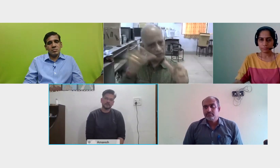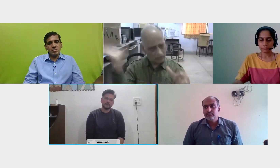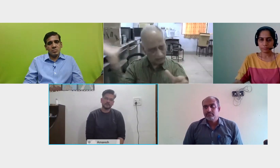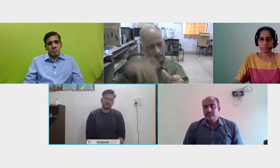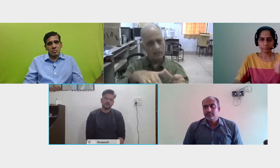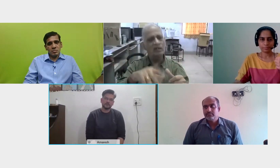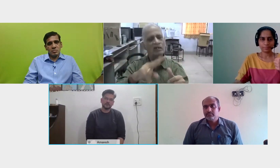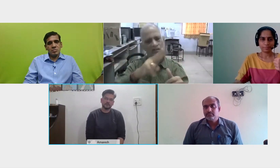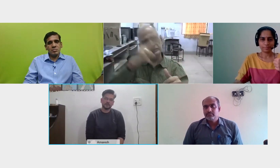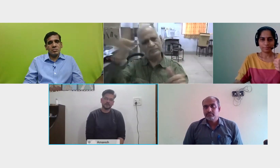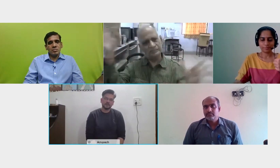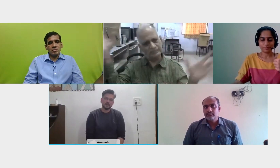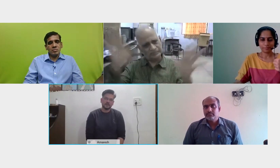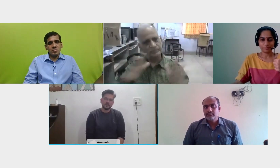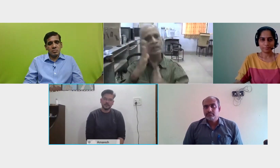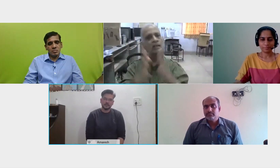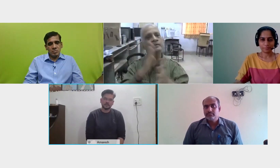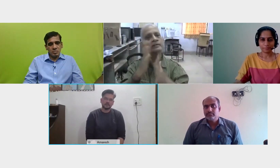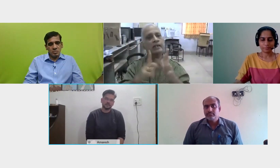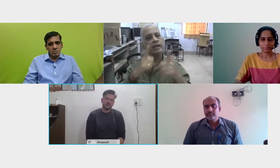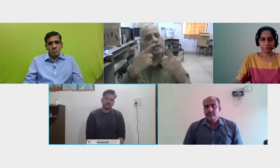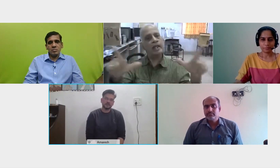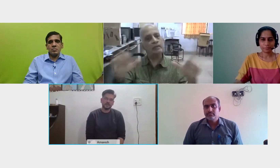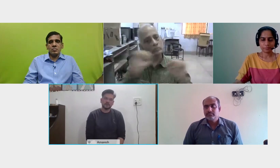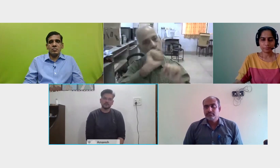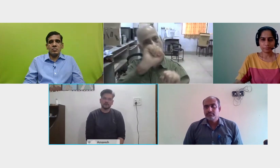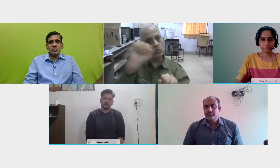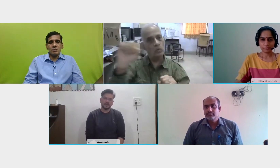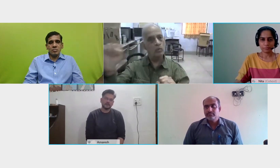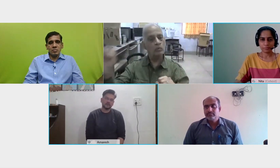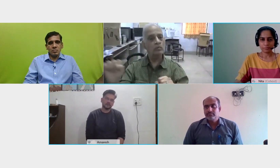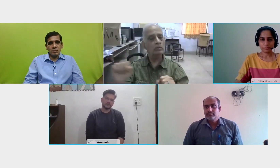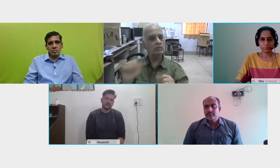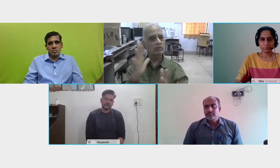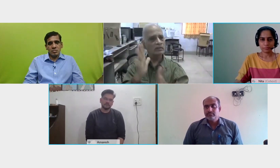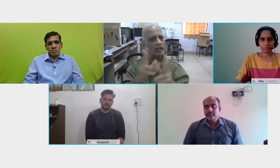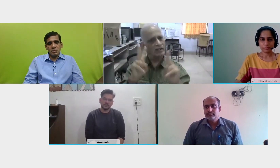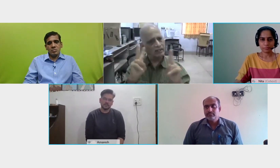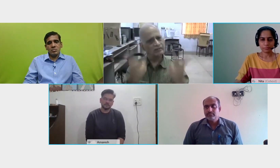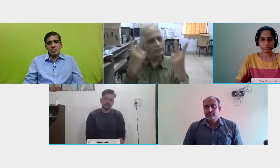we had people from England and Japan so they they all had their own sign languages, like